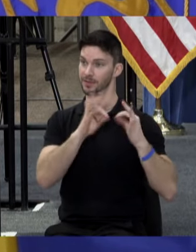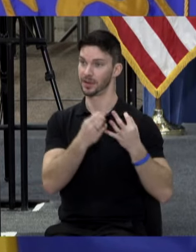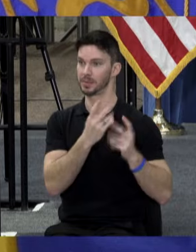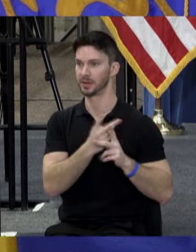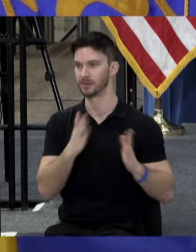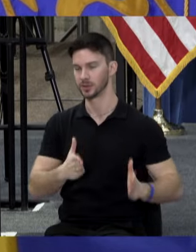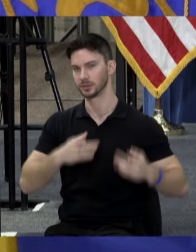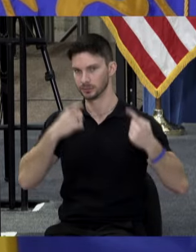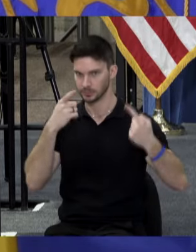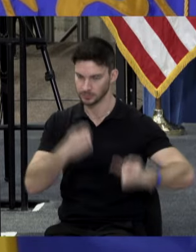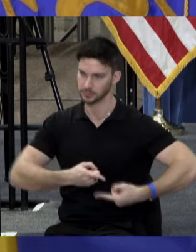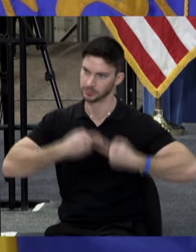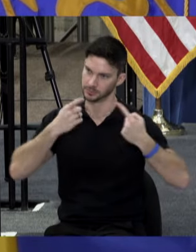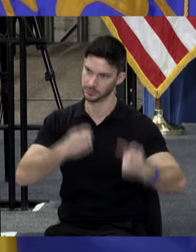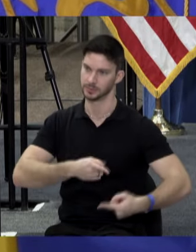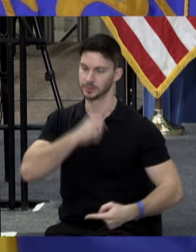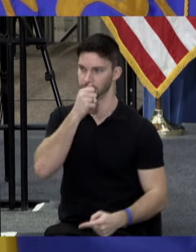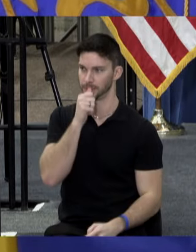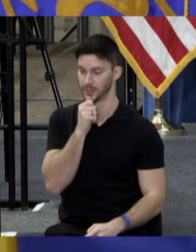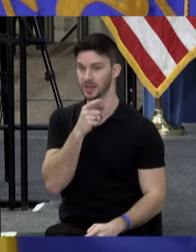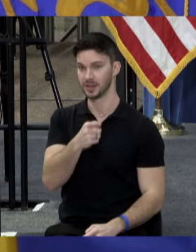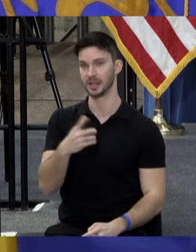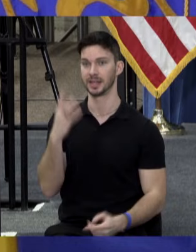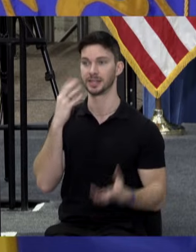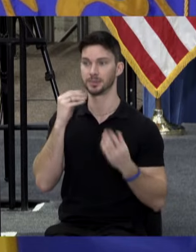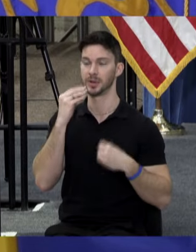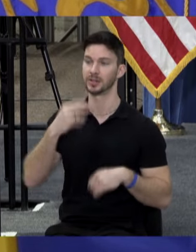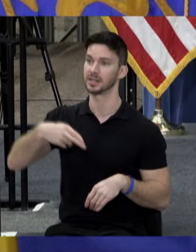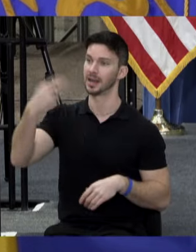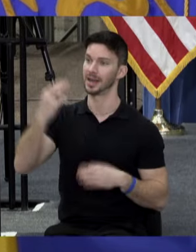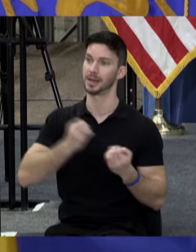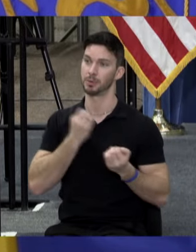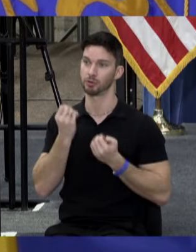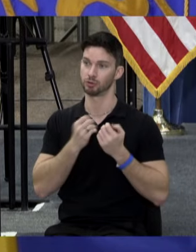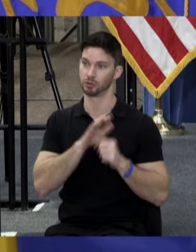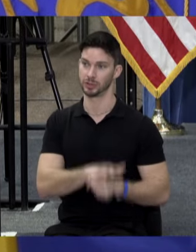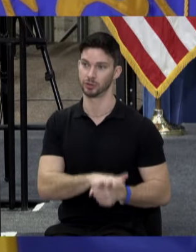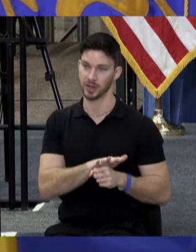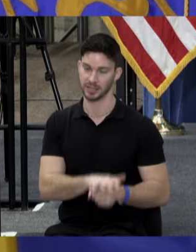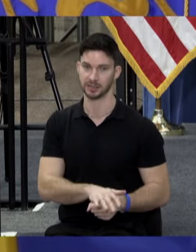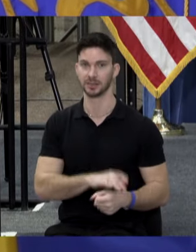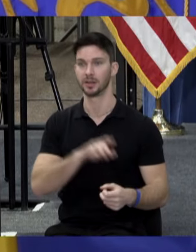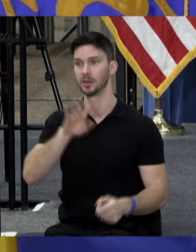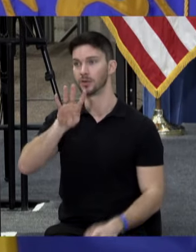60 percent experience high emotional stress. Forty-five percent face physical strain,